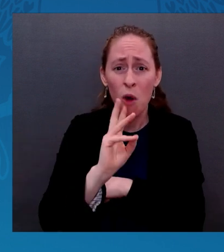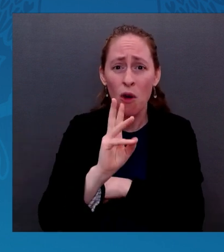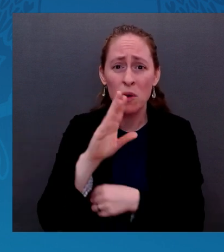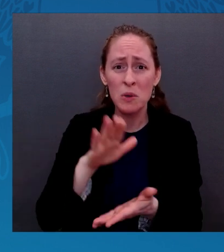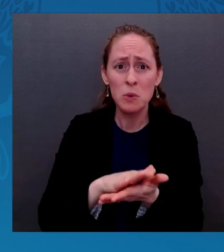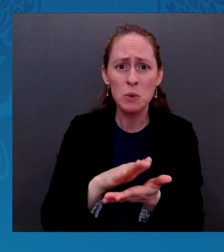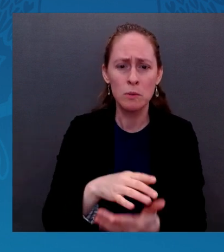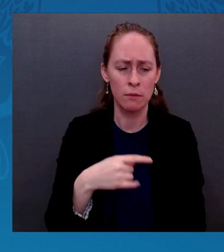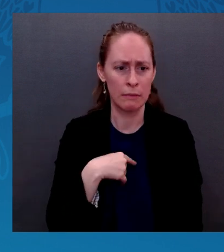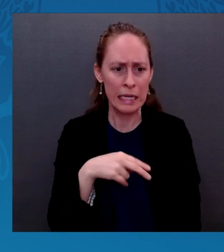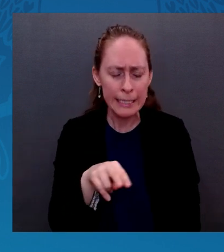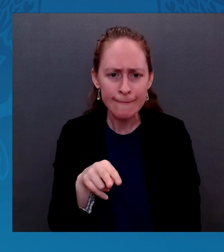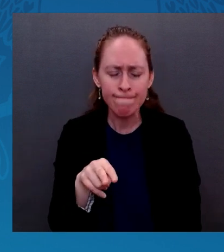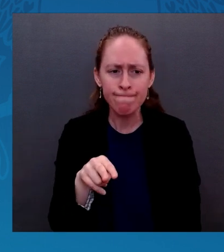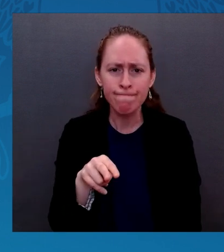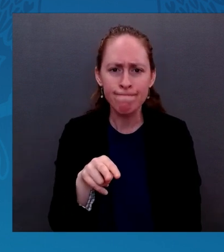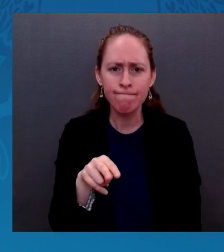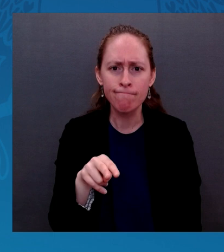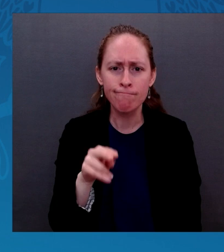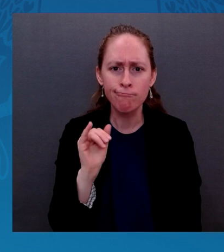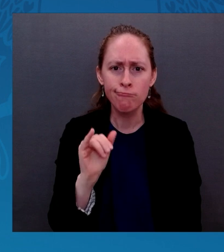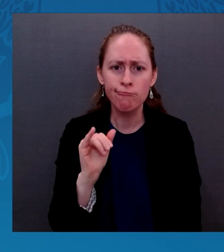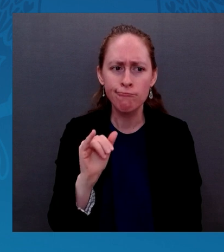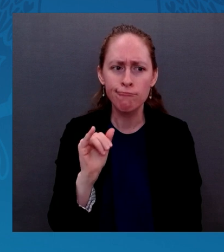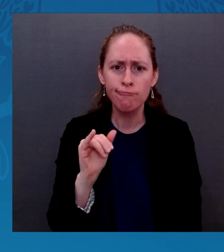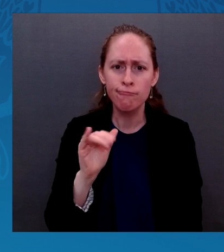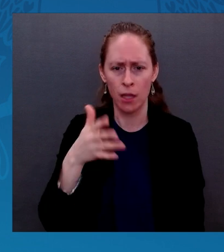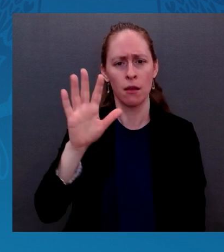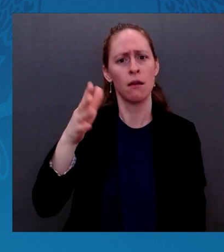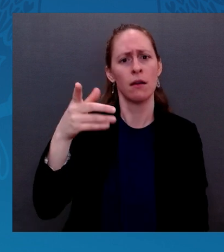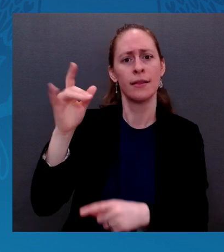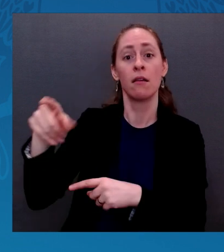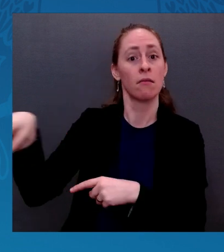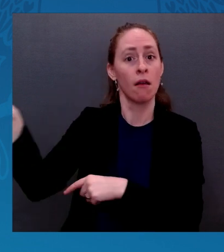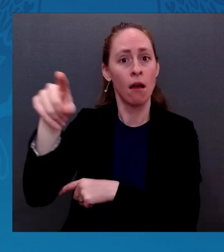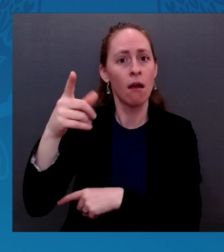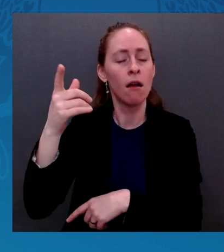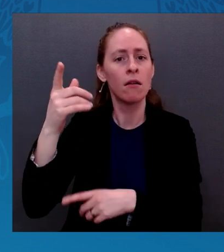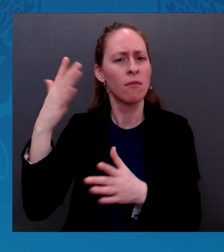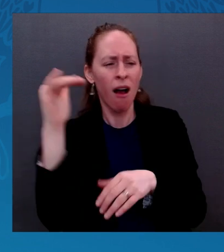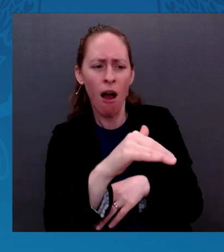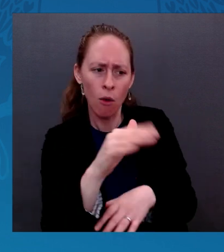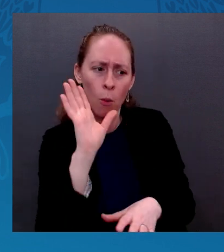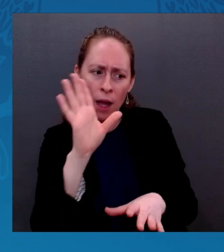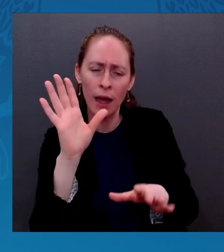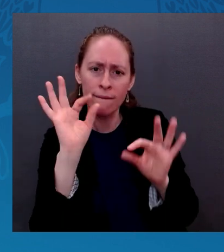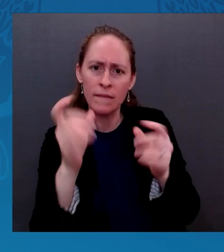But so I was really concerned, more so because, you know, she was more concerned. So when they started saying that they was going to fix it,